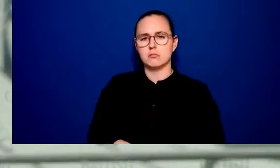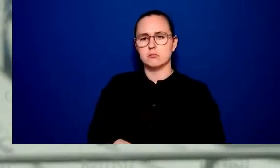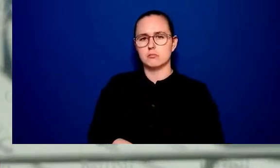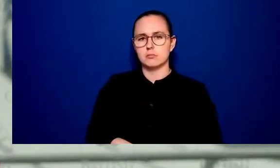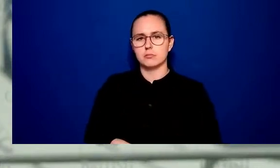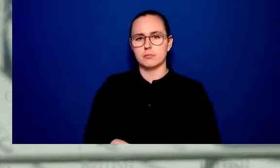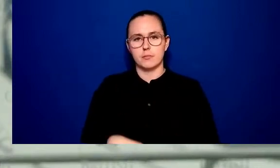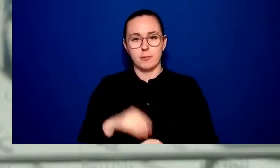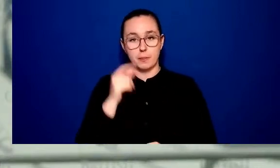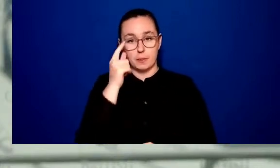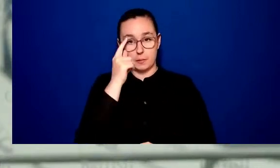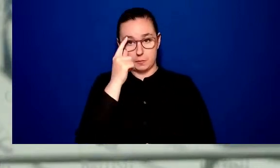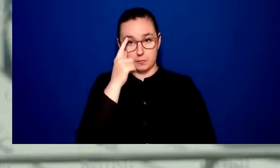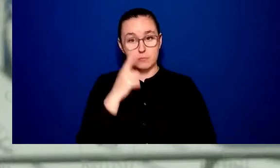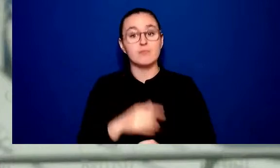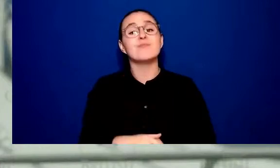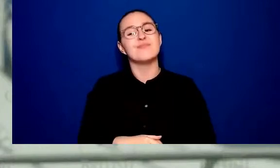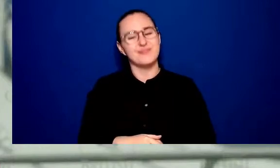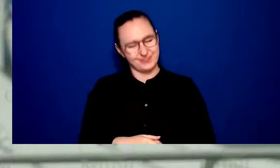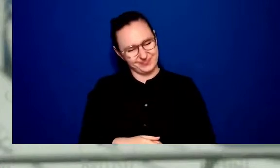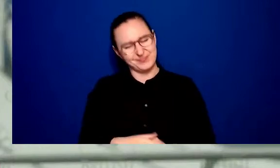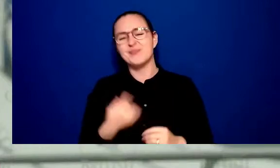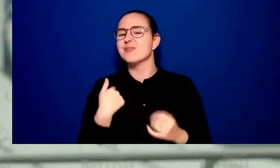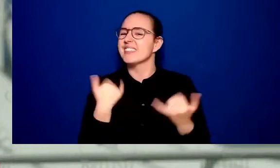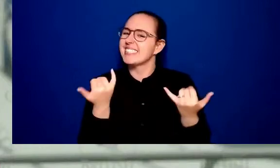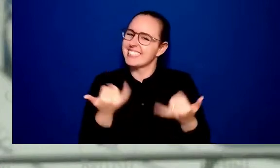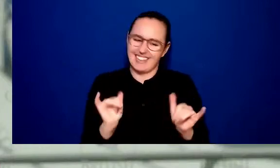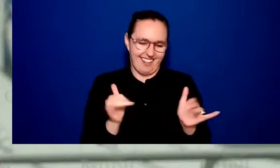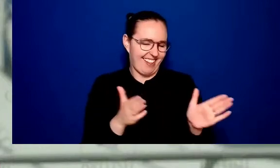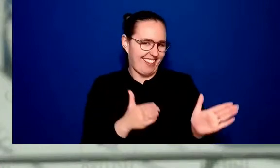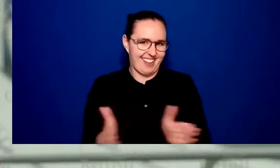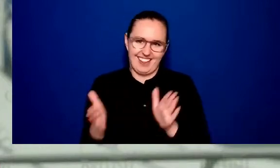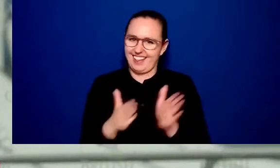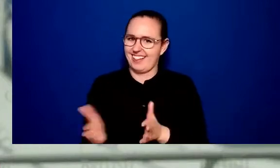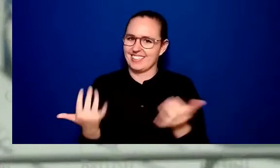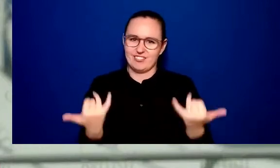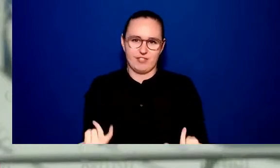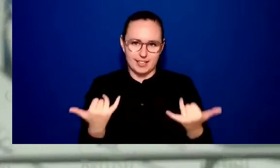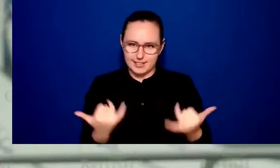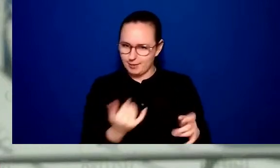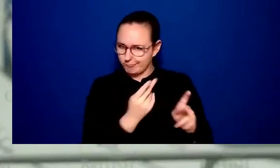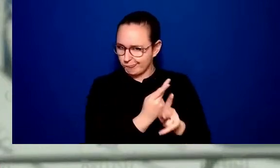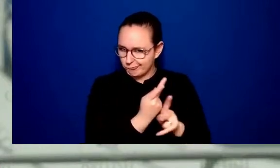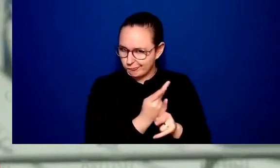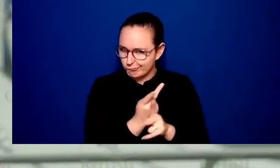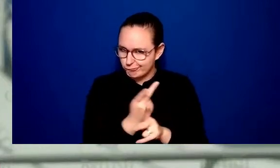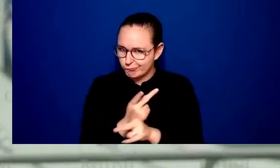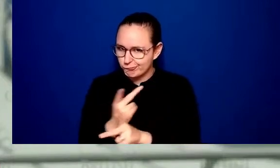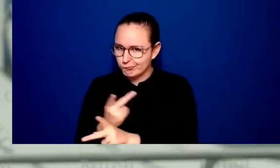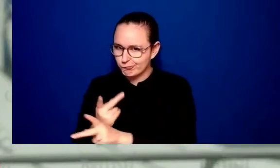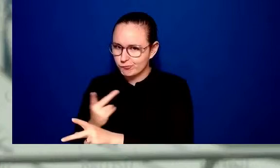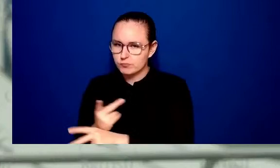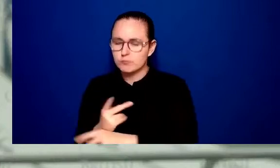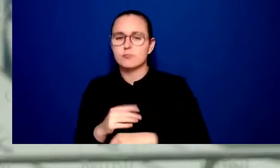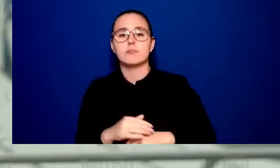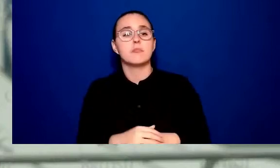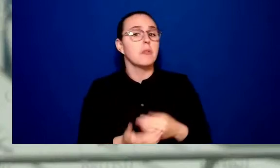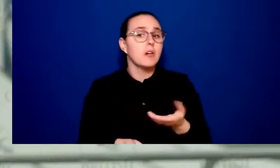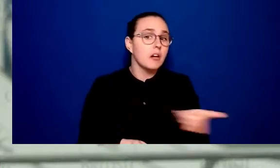phase of that to answer the second question first. No it won't be often. Families have